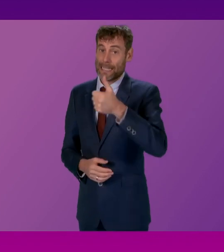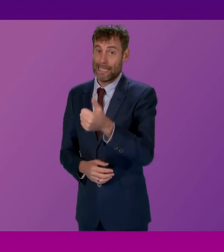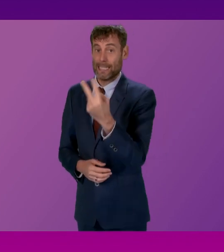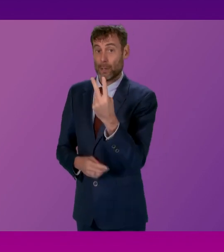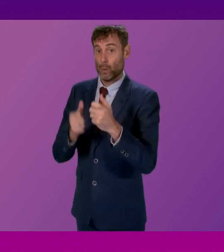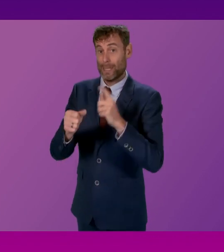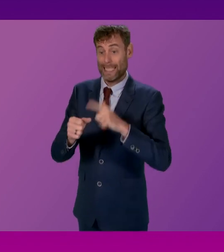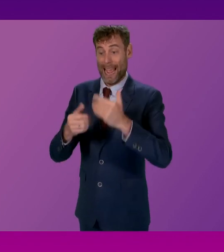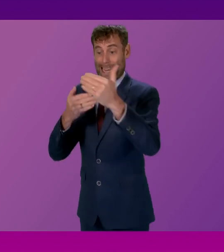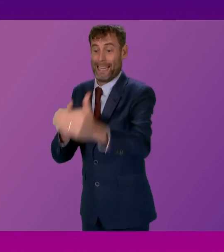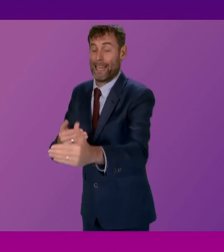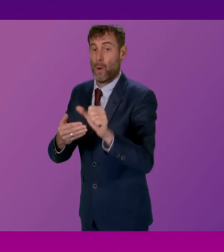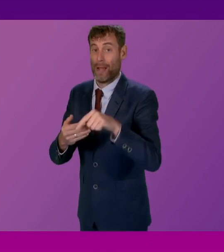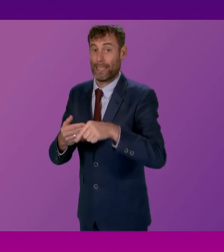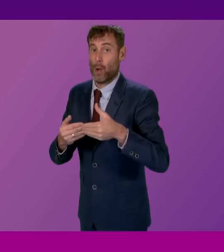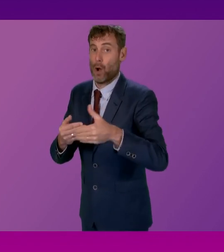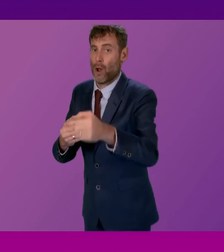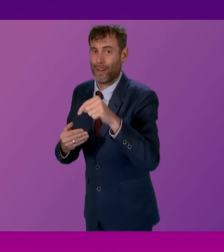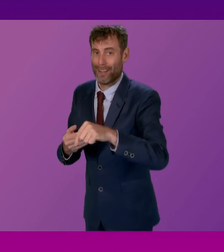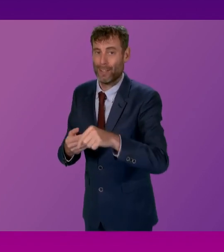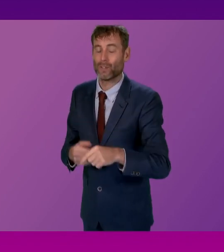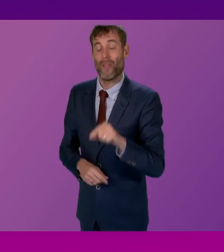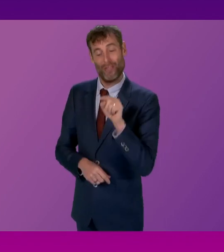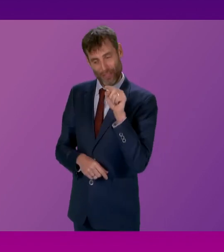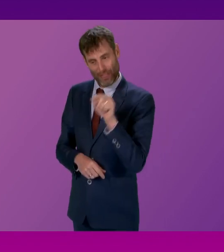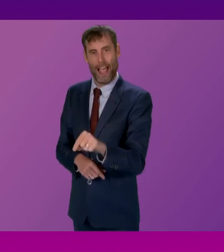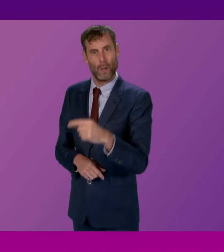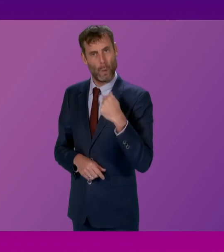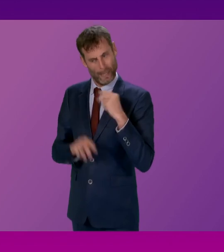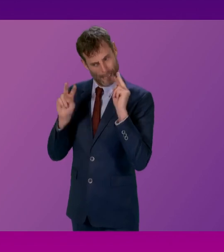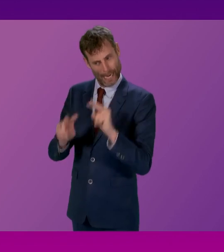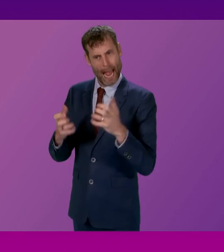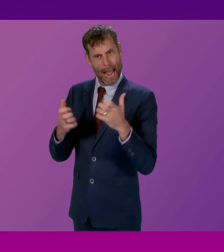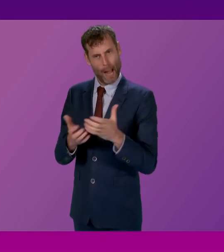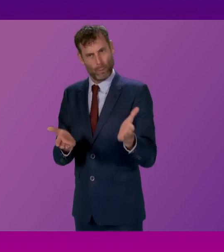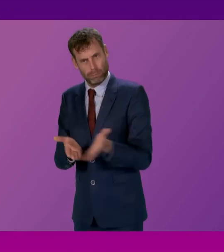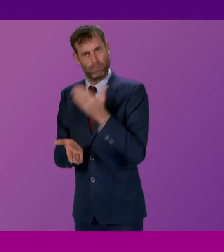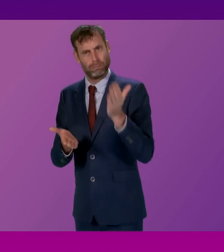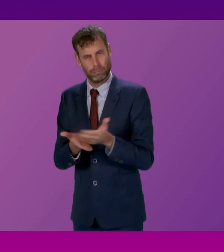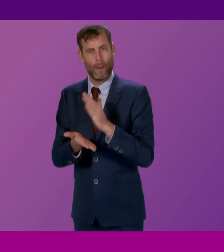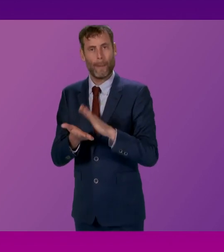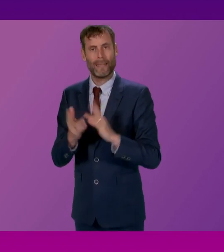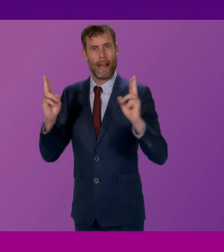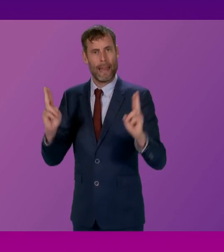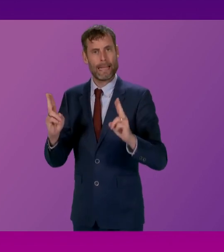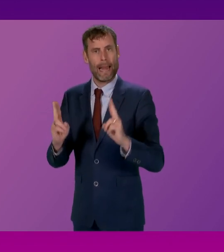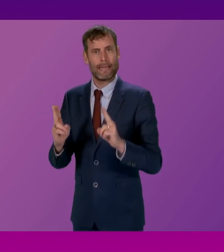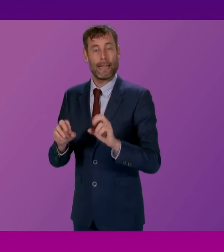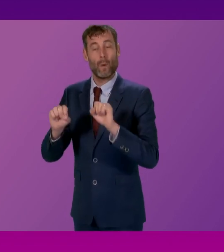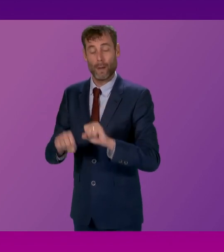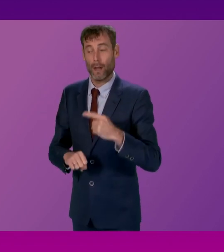We will continue to progress work and action to reduce those waiting lists. I will ensure that the cabinet secretary for health writes in detail to Pam Gosal about